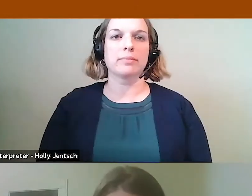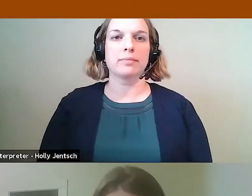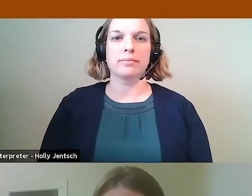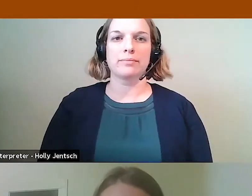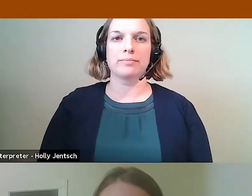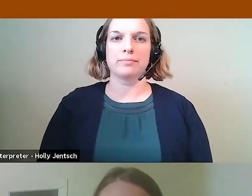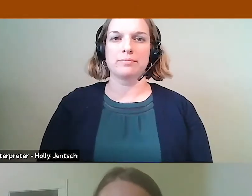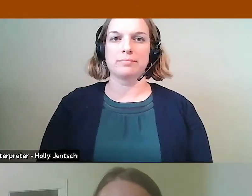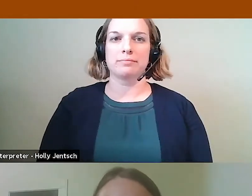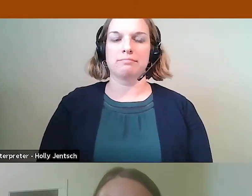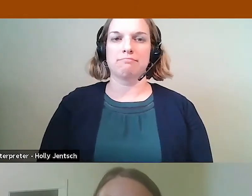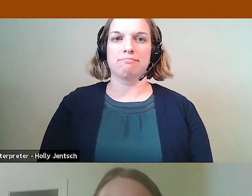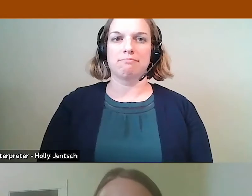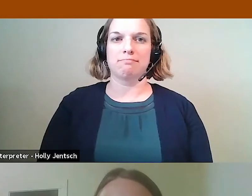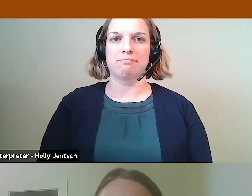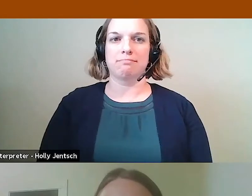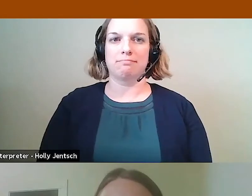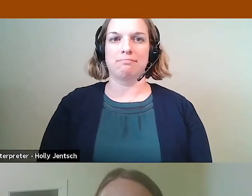OK, sure. Is that OK?